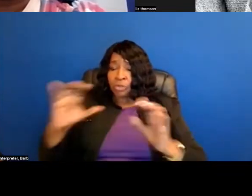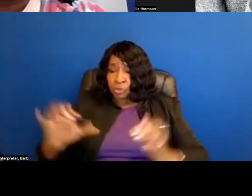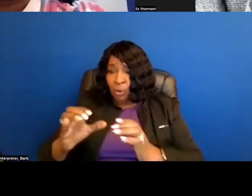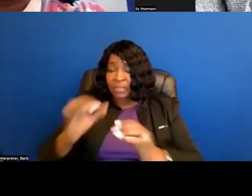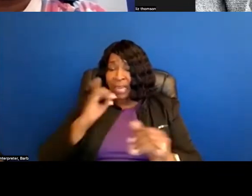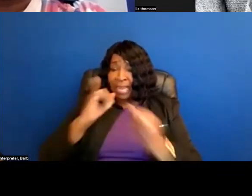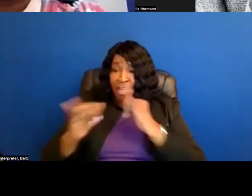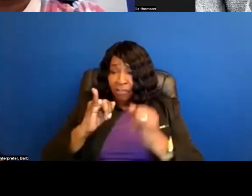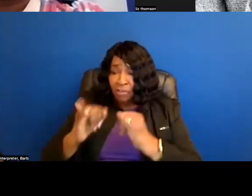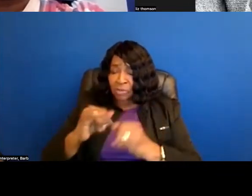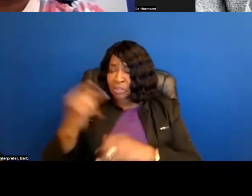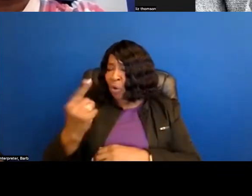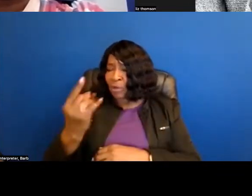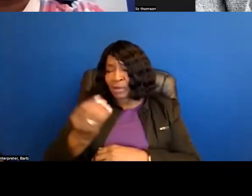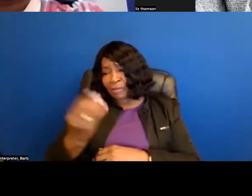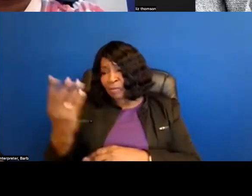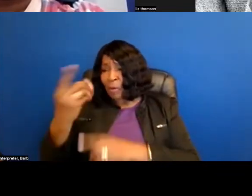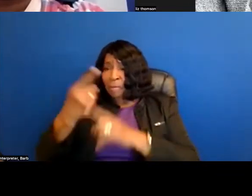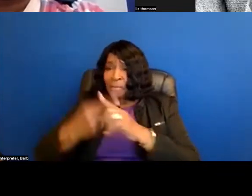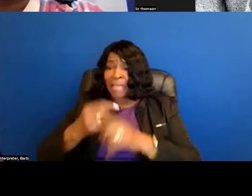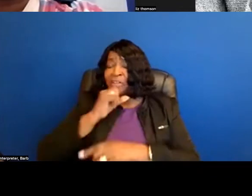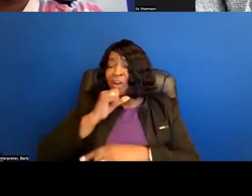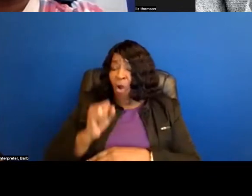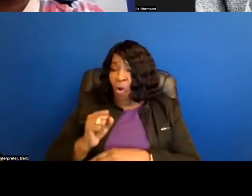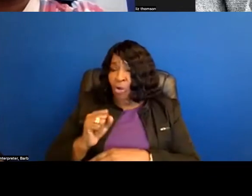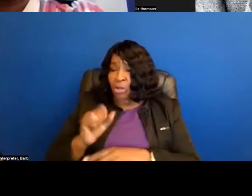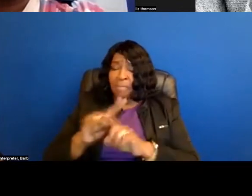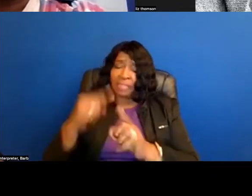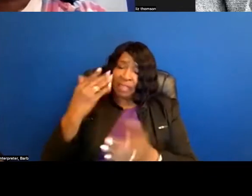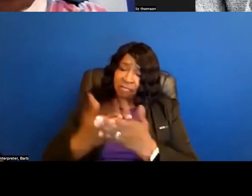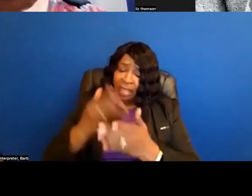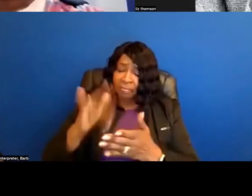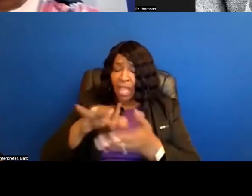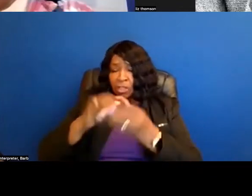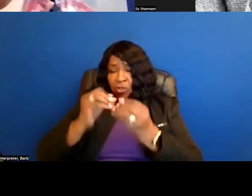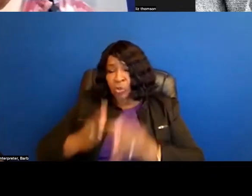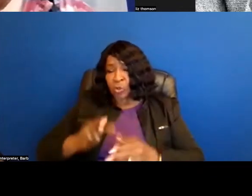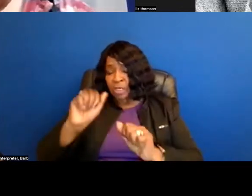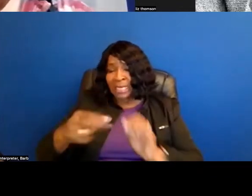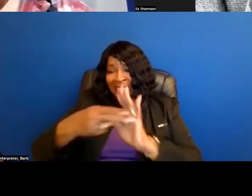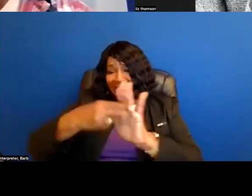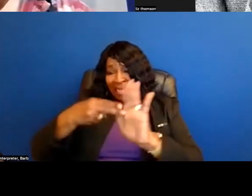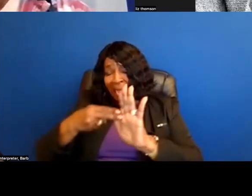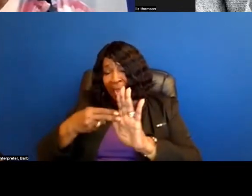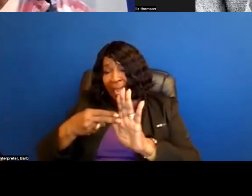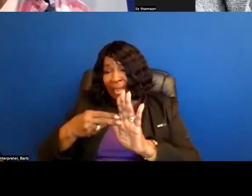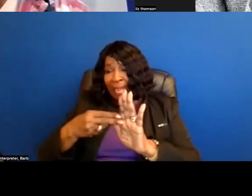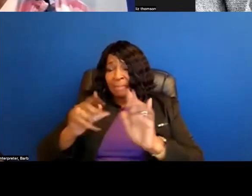I mean it was only a couple months old, the fact that students could name such stark differences